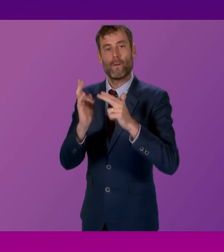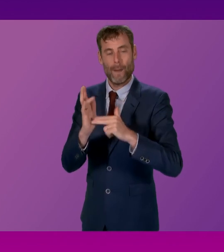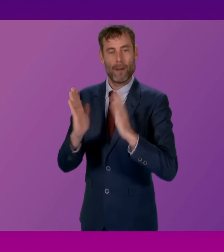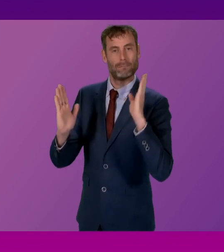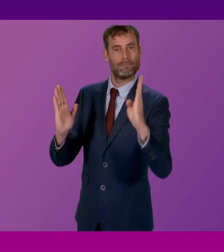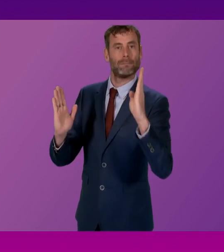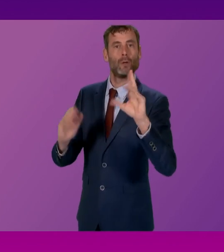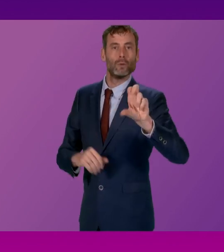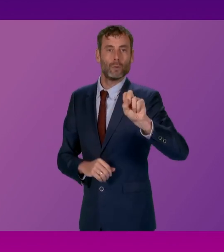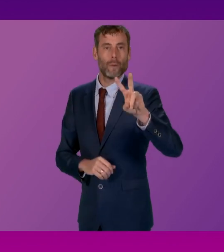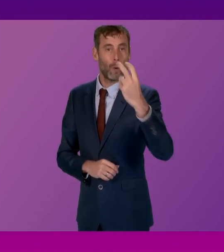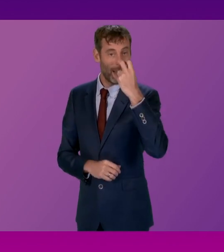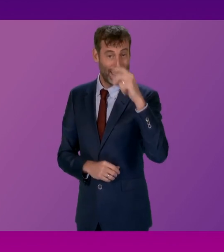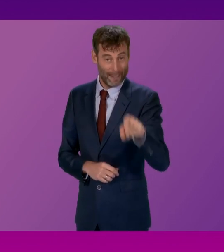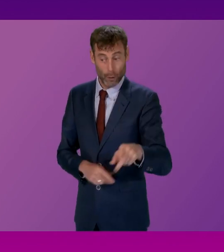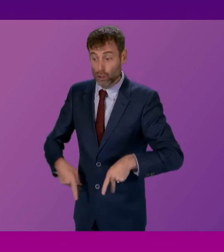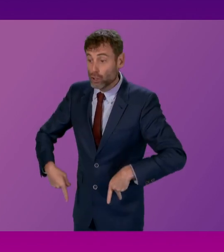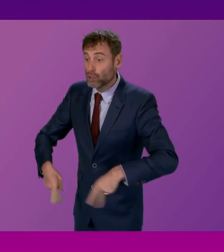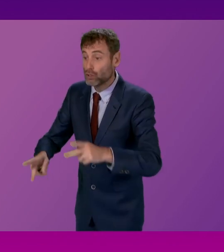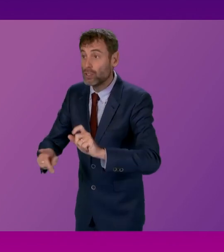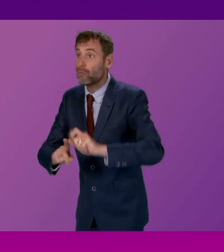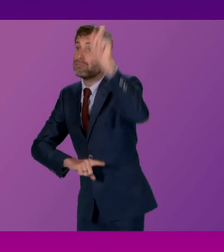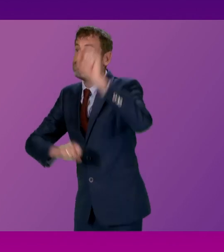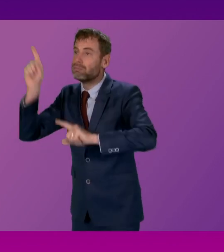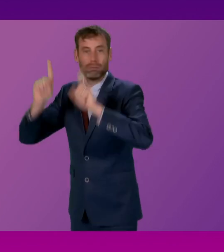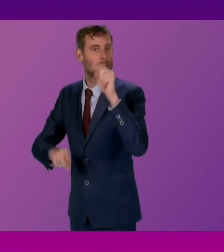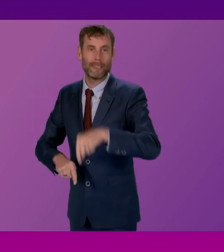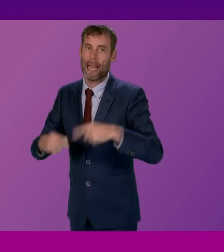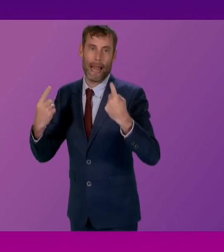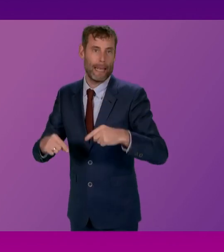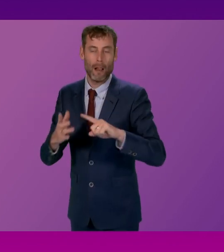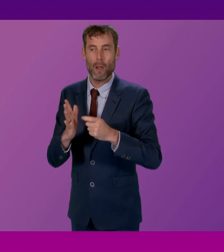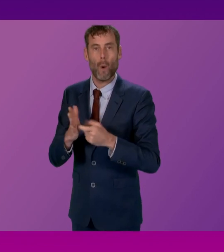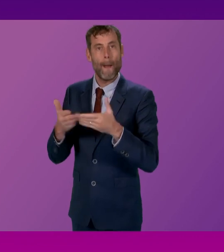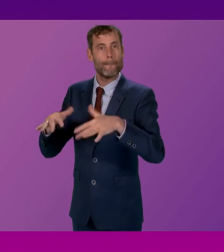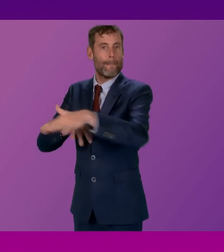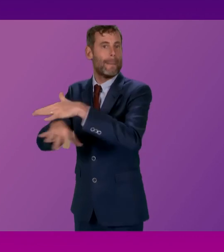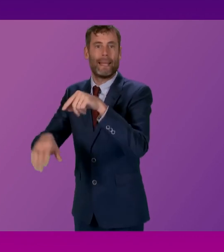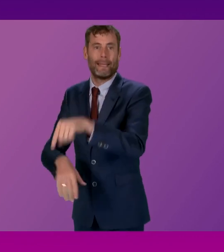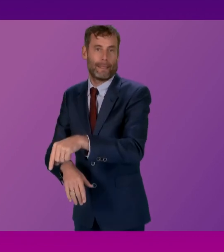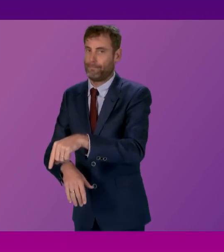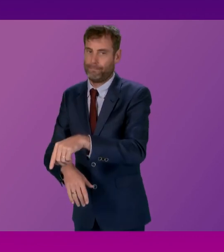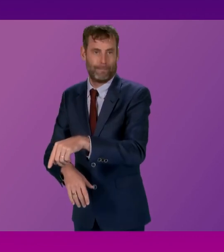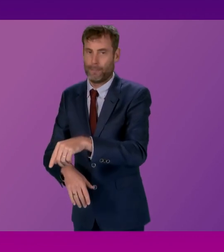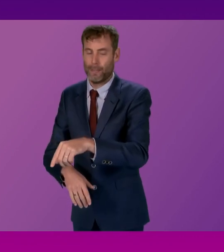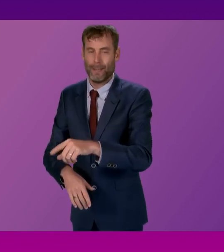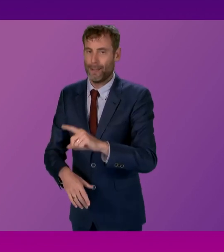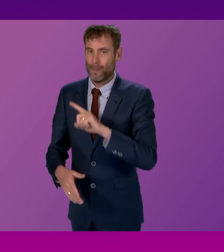use fireworks in the street or other public places. Ultimately, that is so that the public—and, crucially, our emergency services—can have